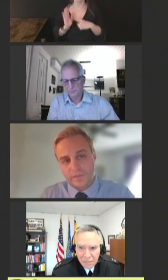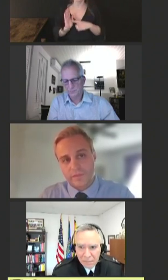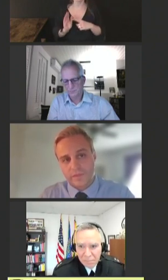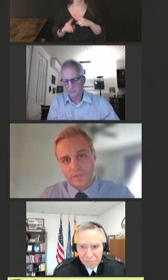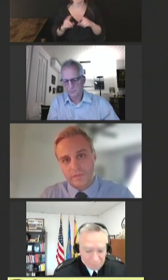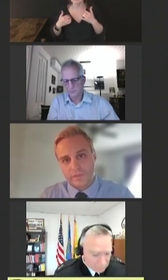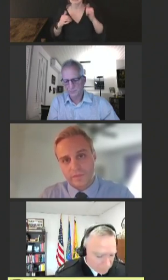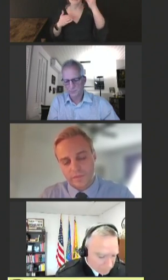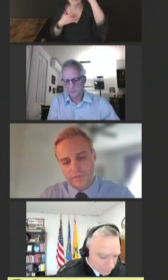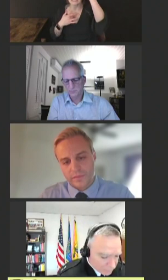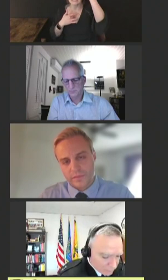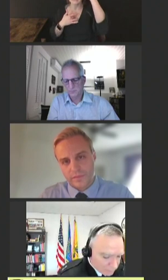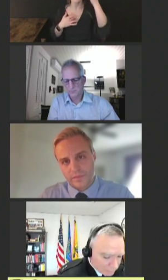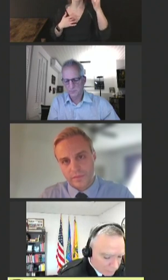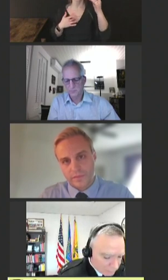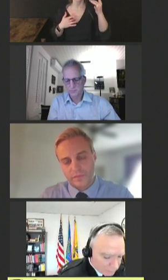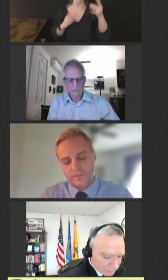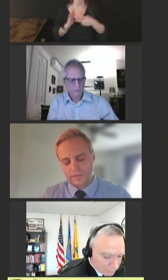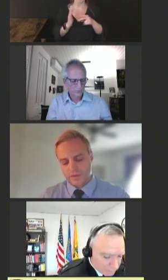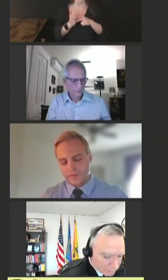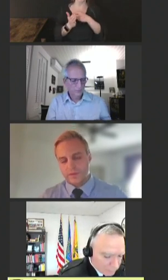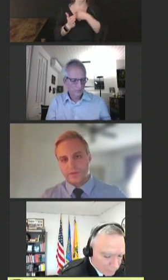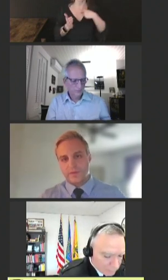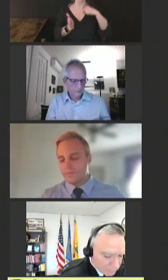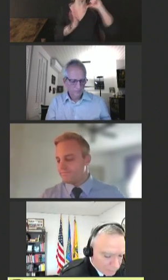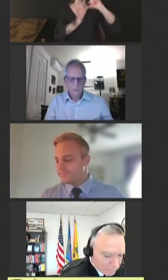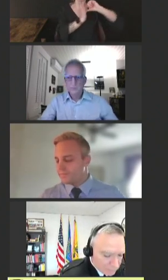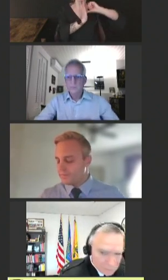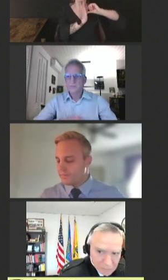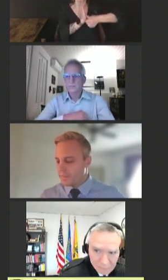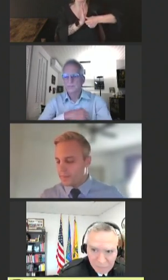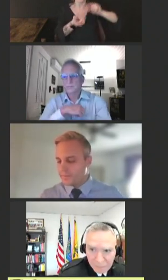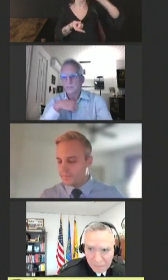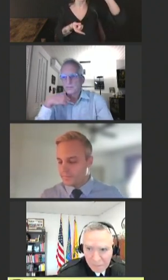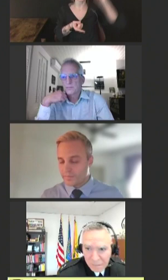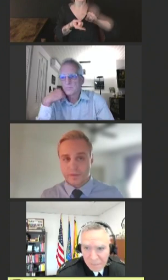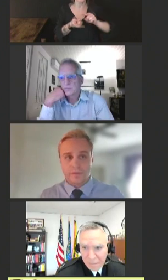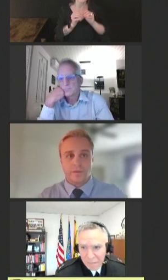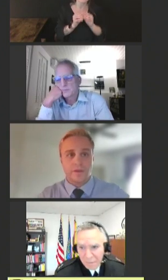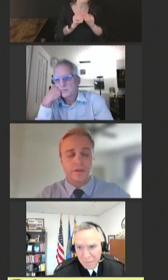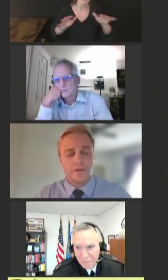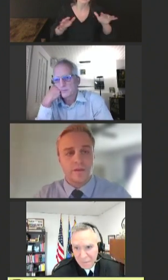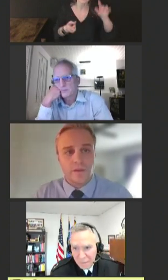premium on reducing transmission and reducing risk of infection in the first place. There's